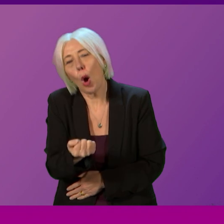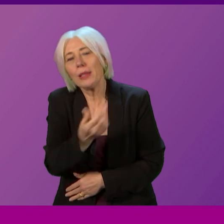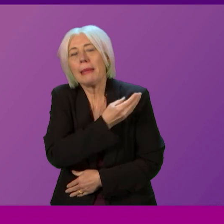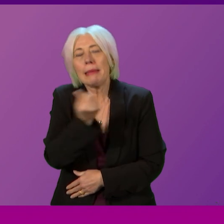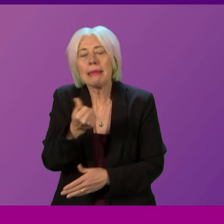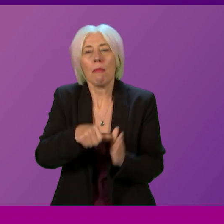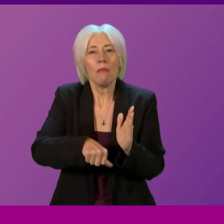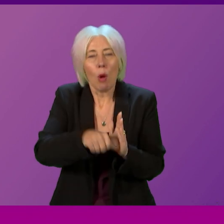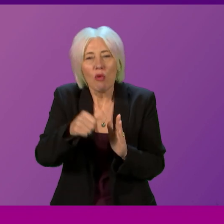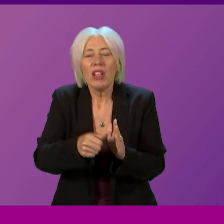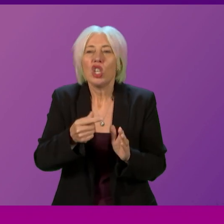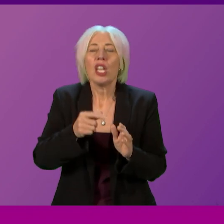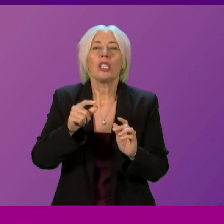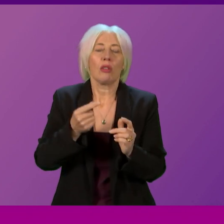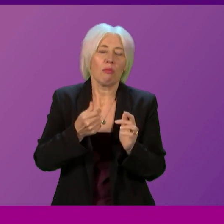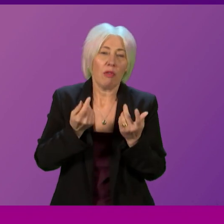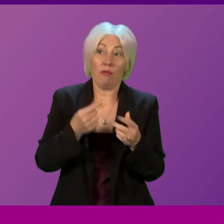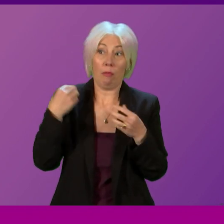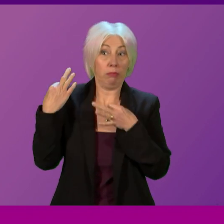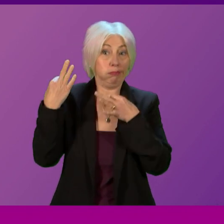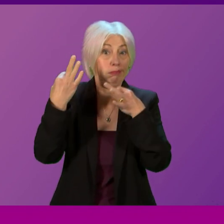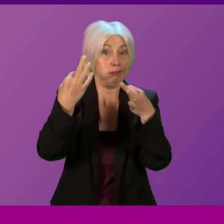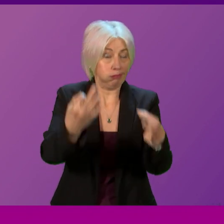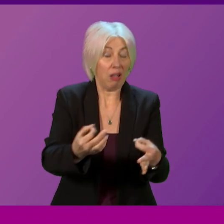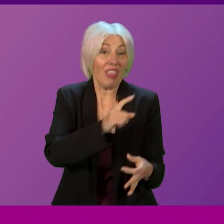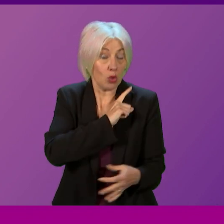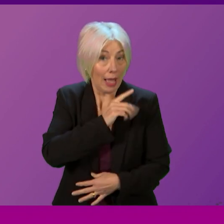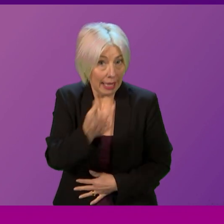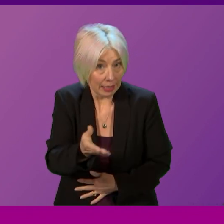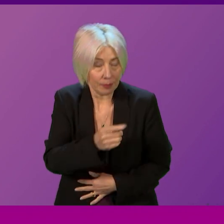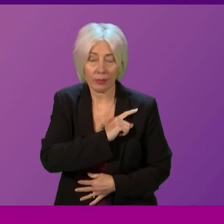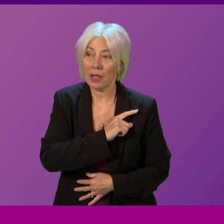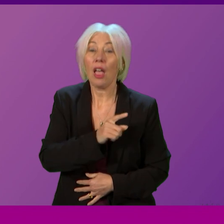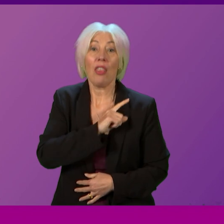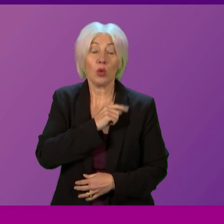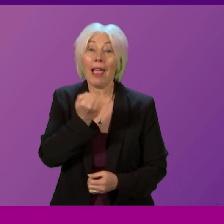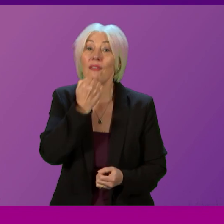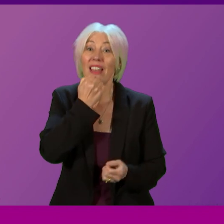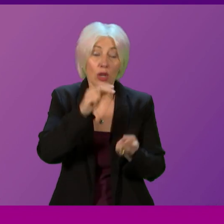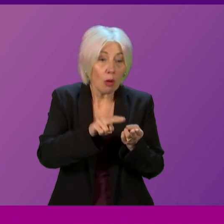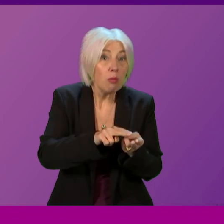in our national health service for a considerable period of time. That is why we have seen an increase in those figures in recent years.